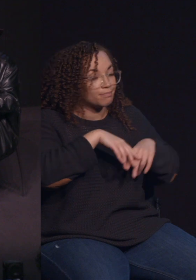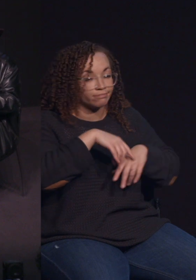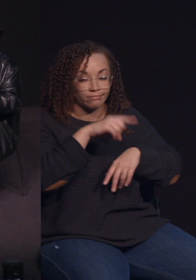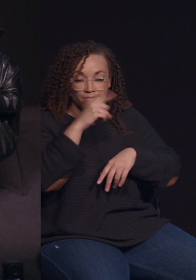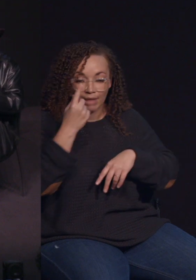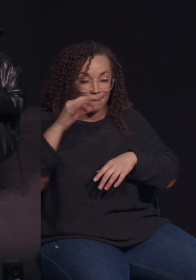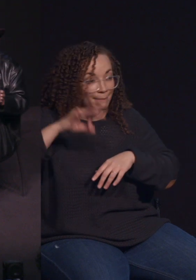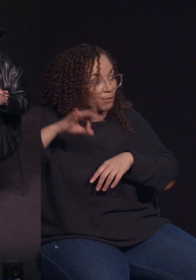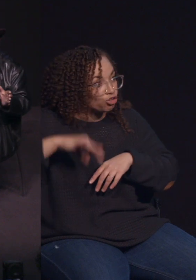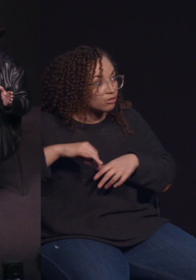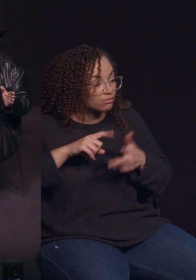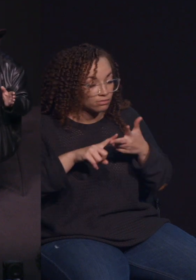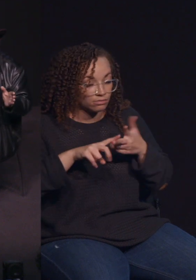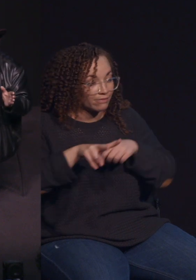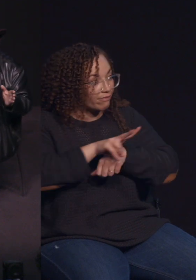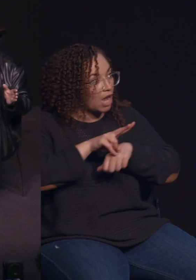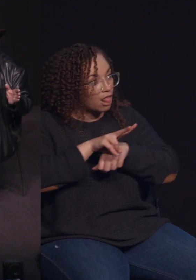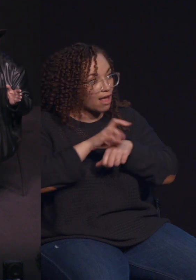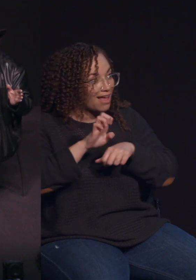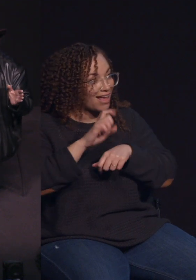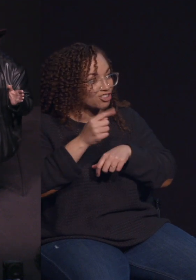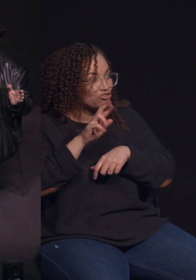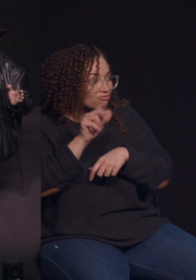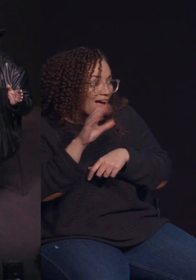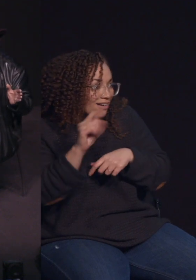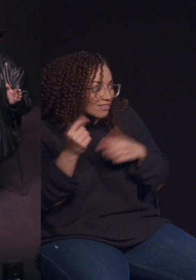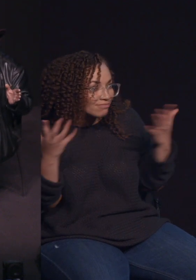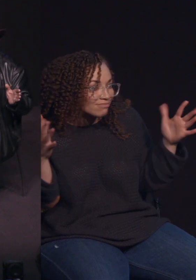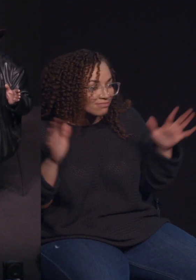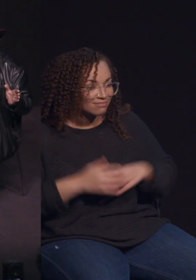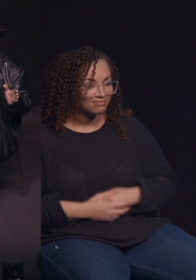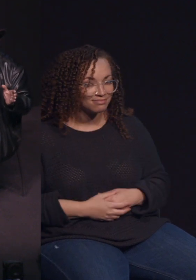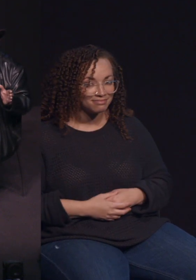and vanilla extract for baking your cakes, you know?